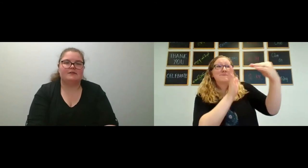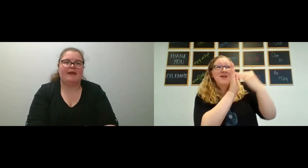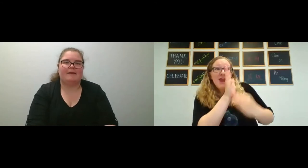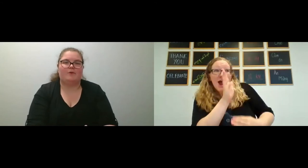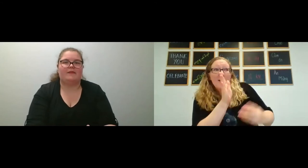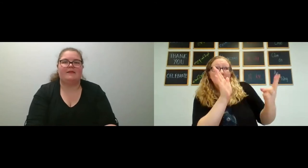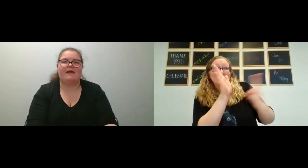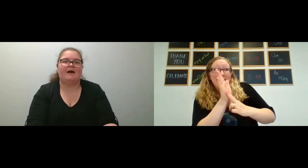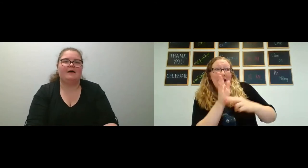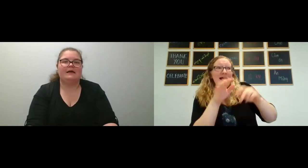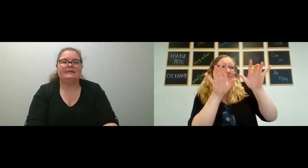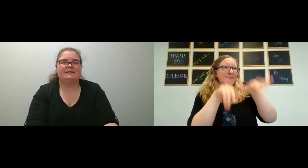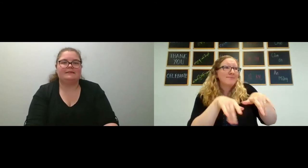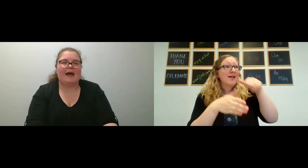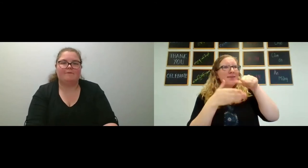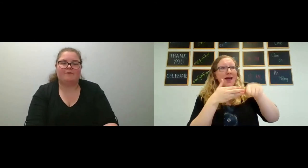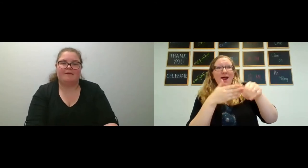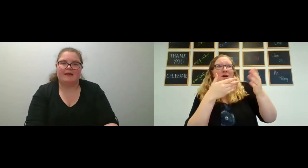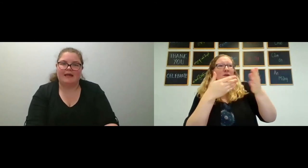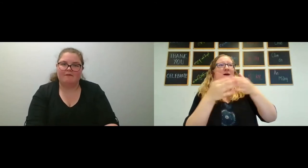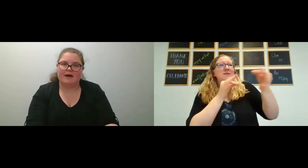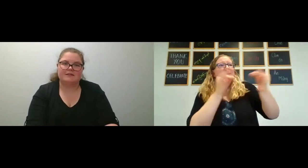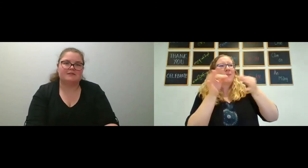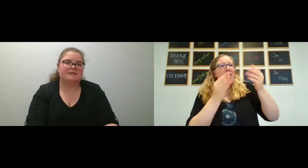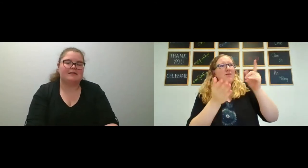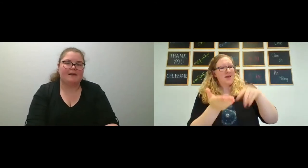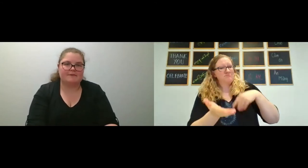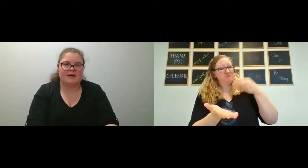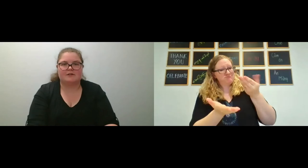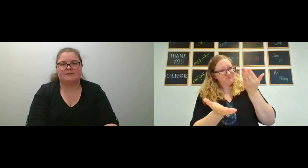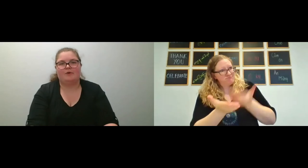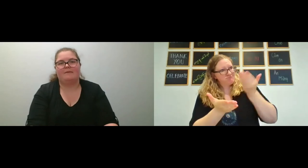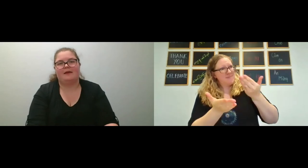to be able within that timeframe they give us to set up a doctor's appointment,